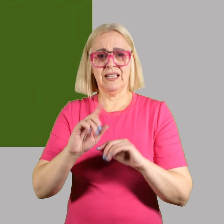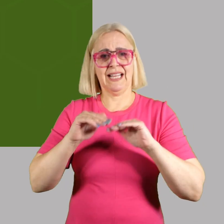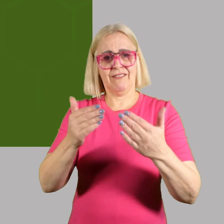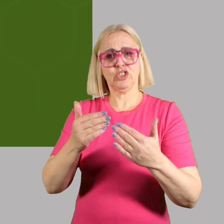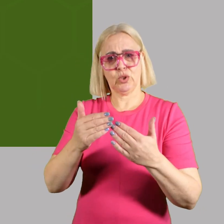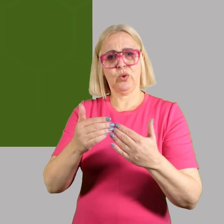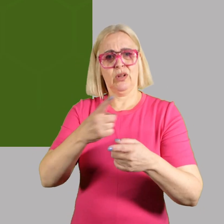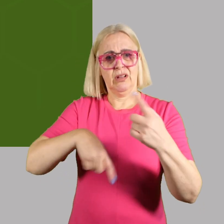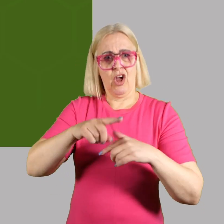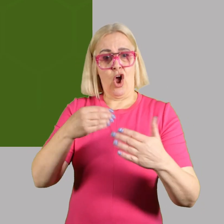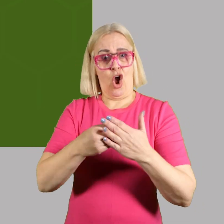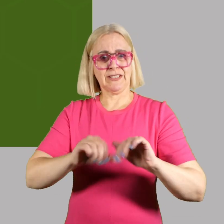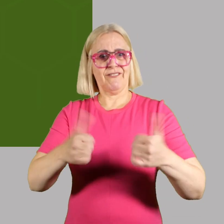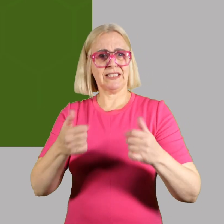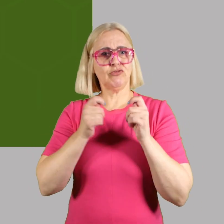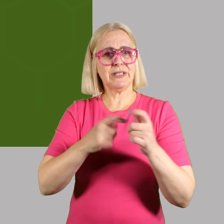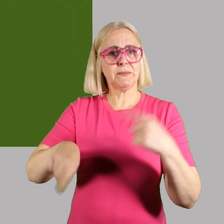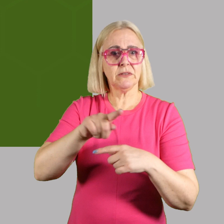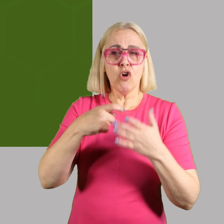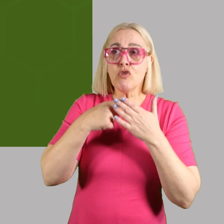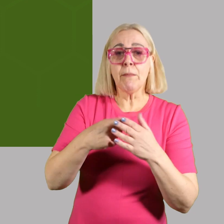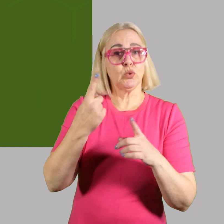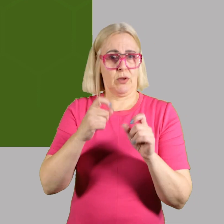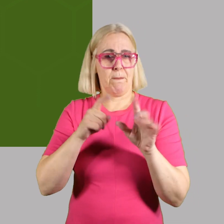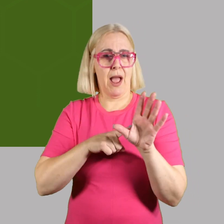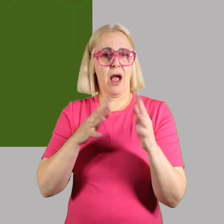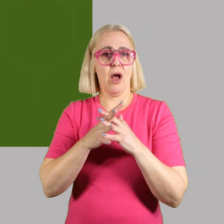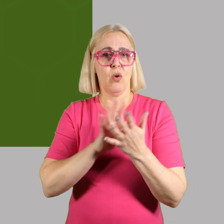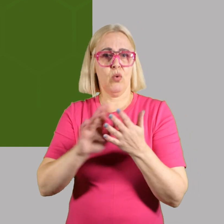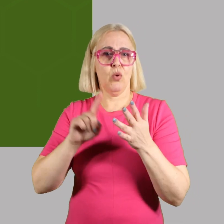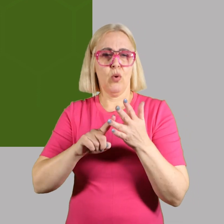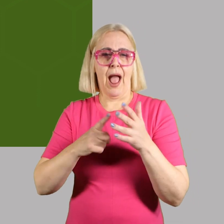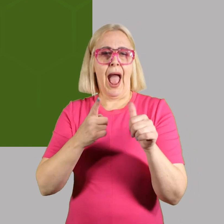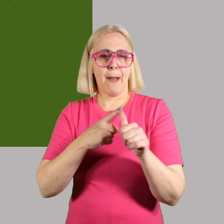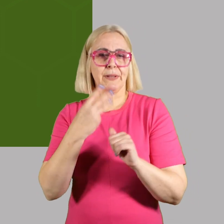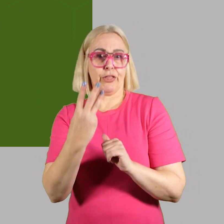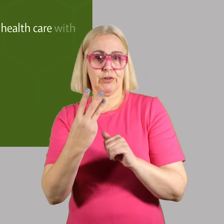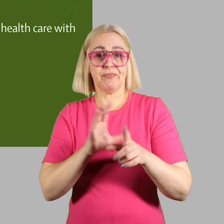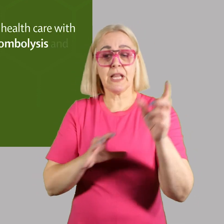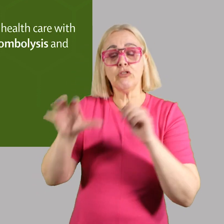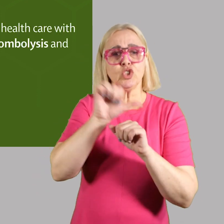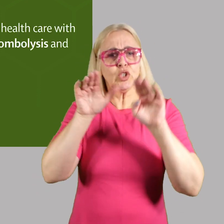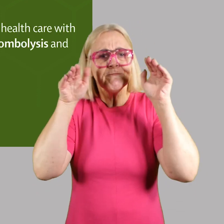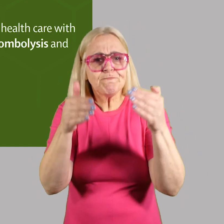cost-effective interventions as recommended by WHO in Appendix 3. Countries should focus on